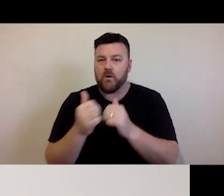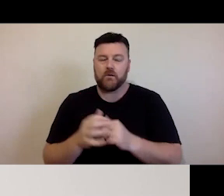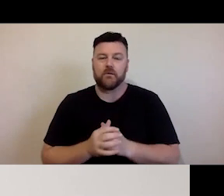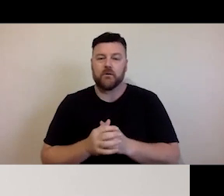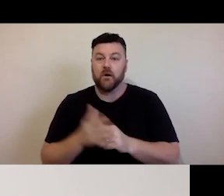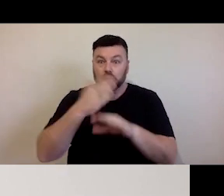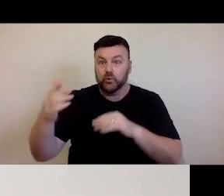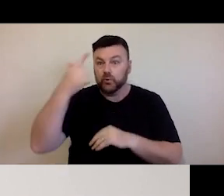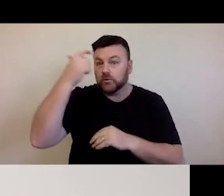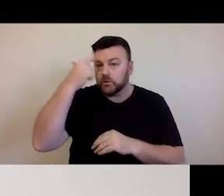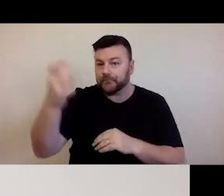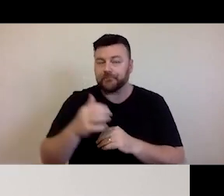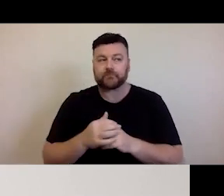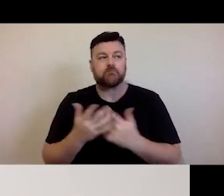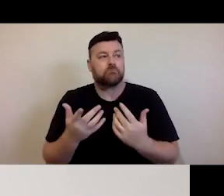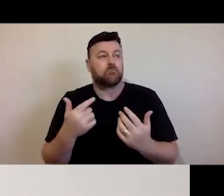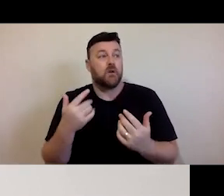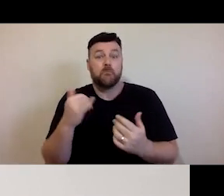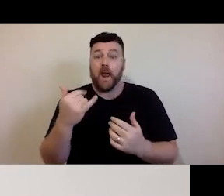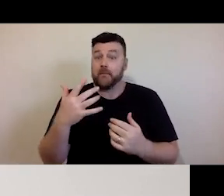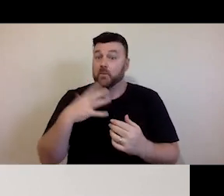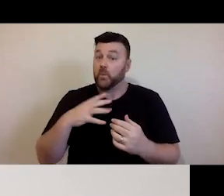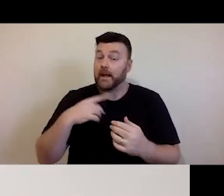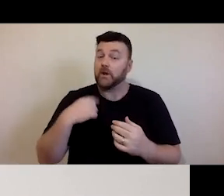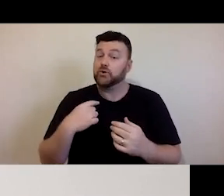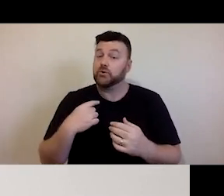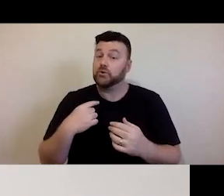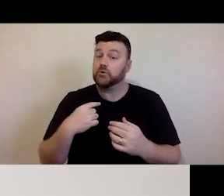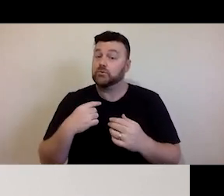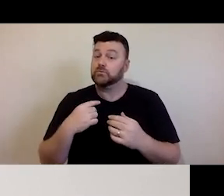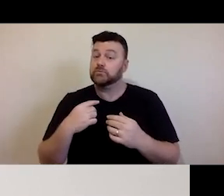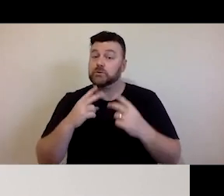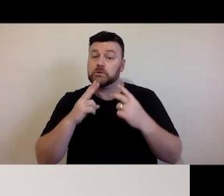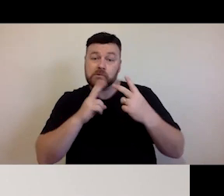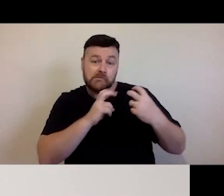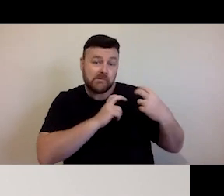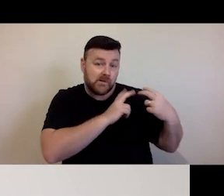requires us to travel back to understand the cultural practices